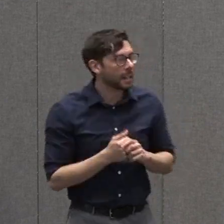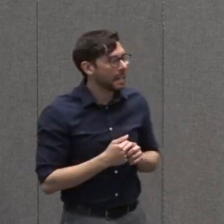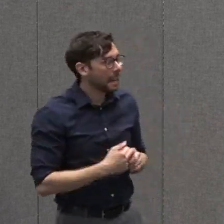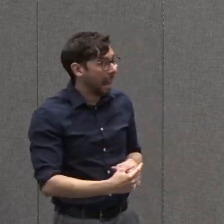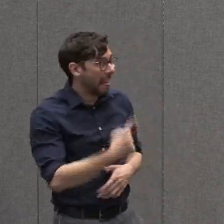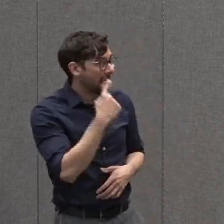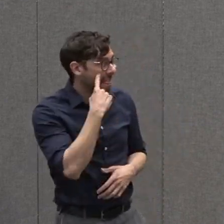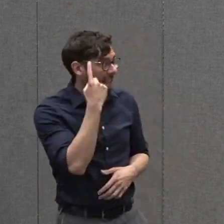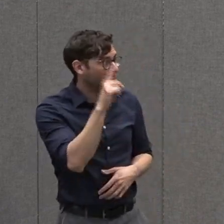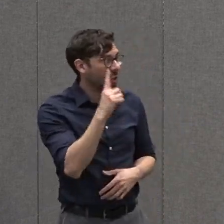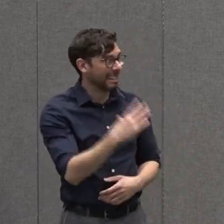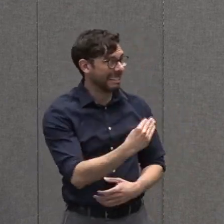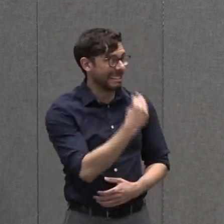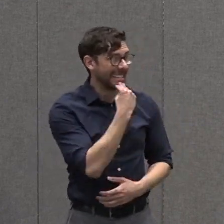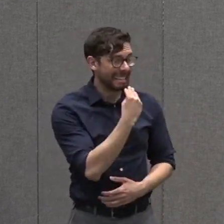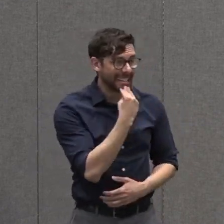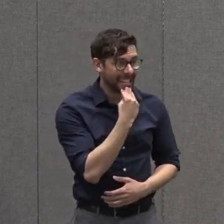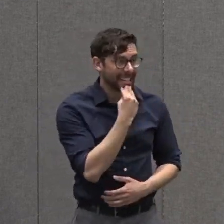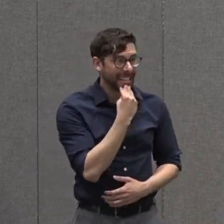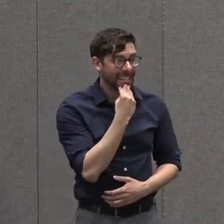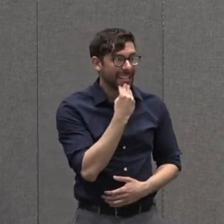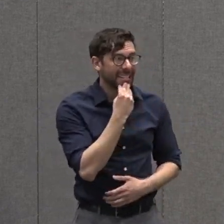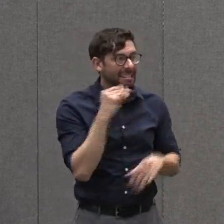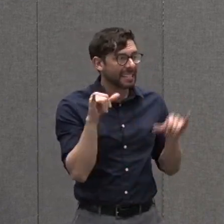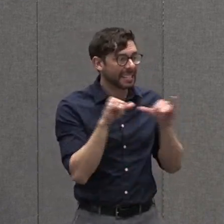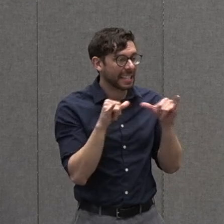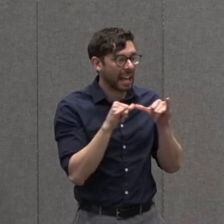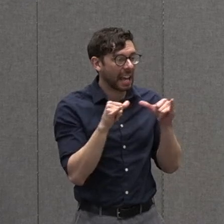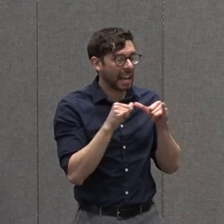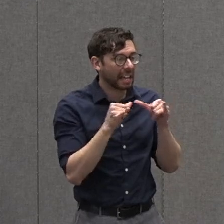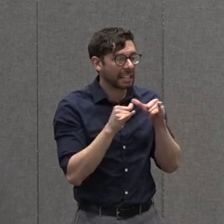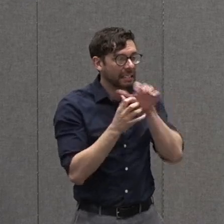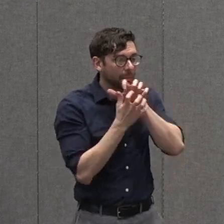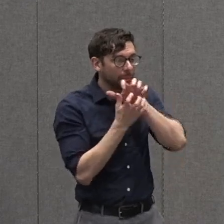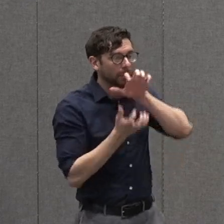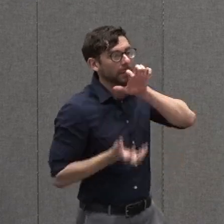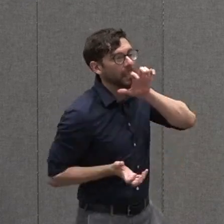It has to be able to get his mouth open large enough to be able to eat something.